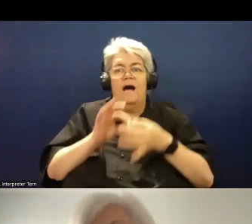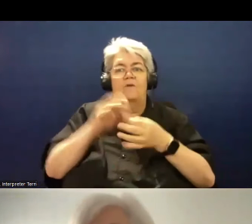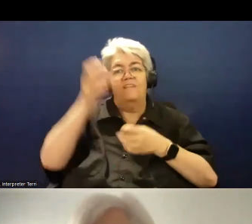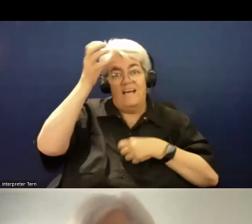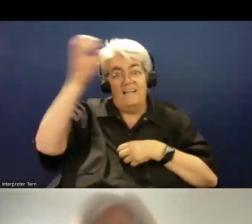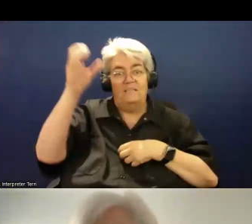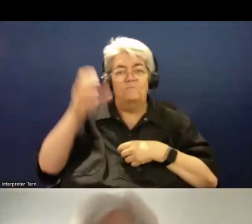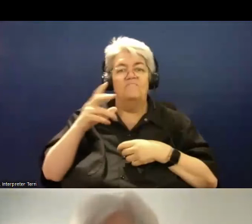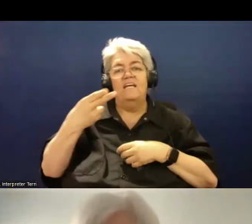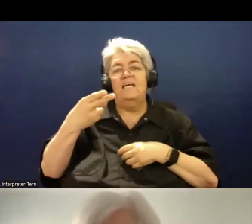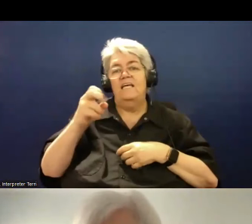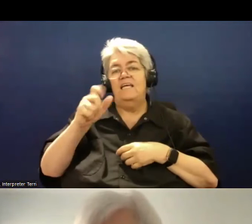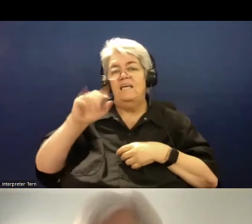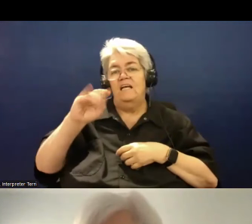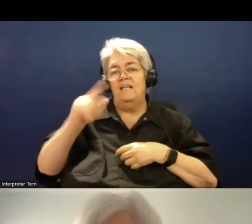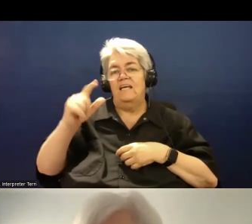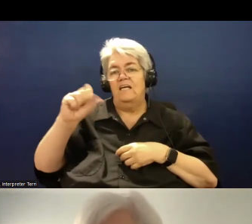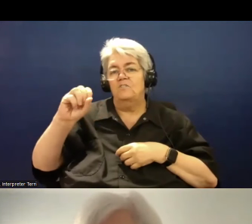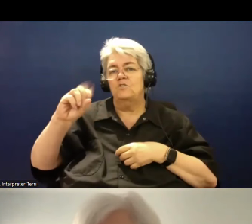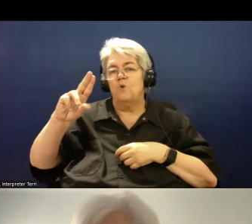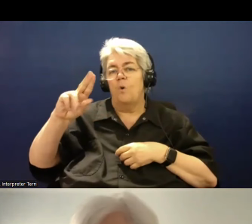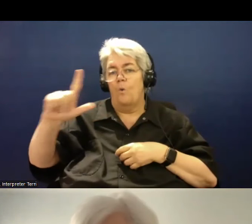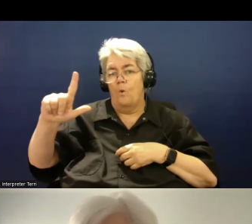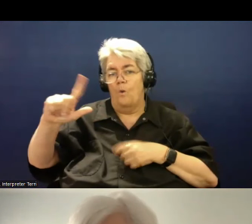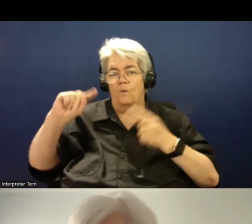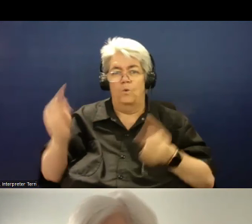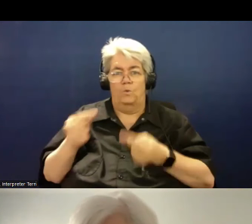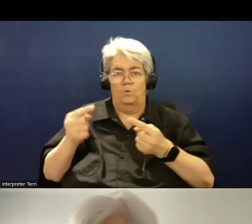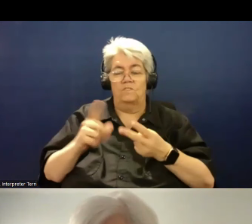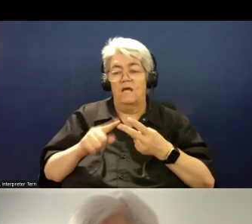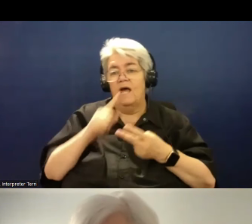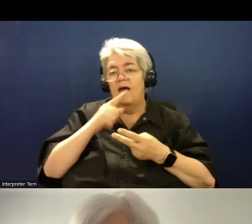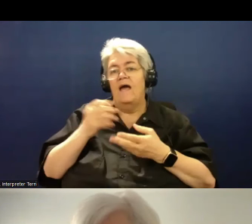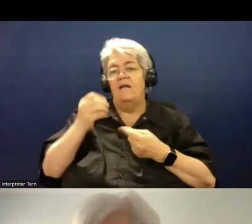HEALING SOUL WOUNDS AND IMPLEMENTING TRAUMA APPROACHES ARE ABOUT